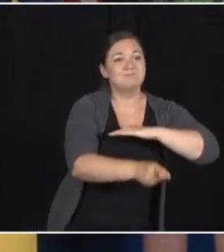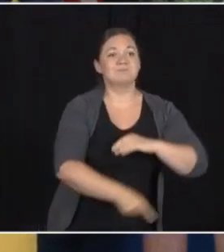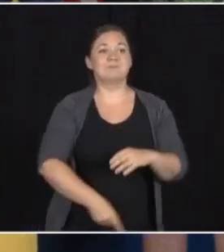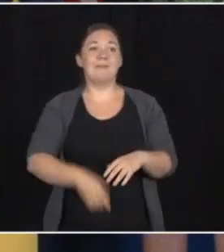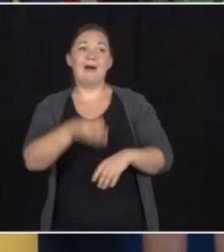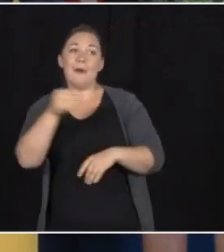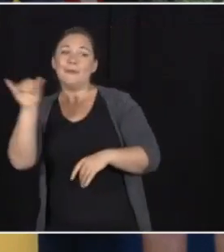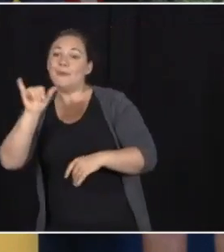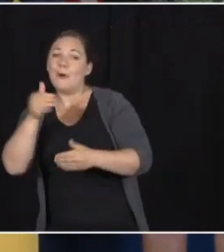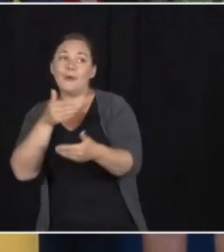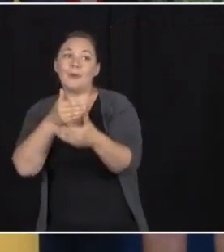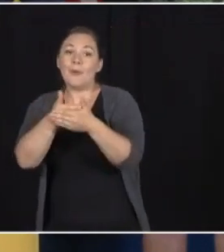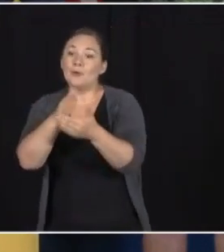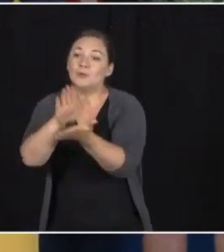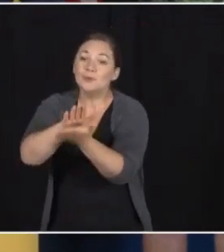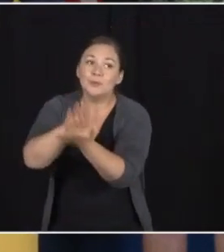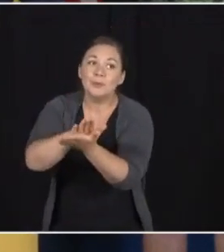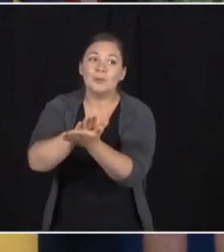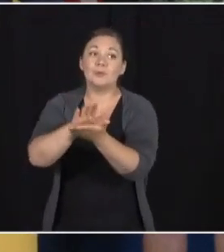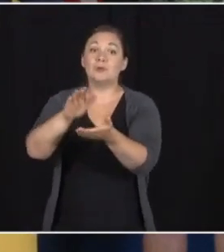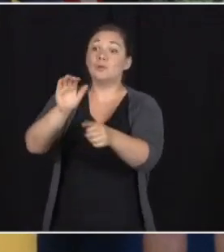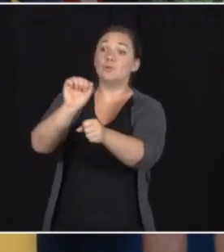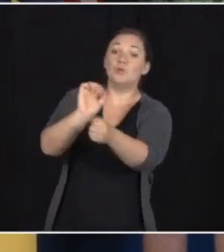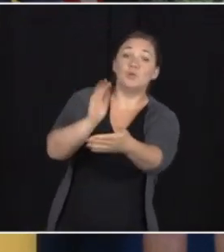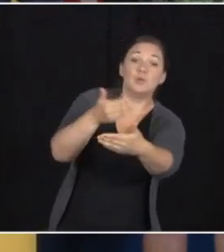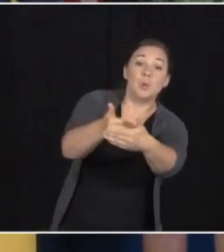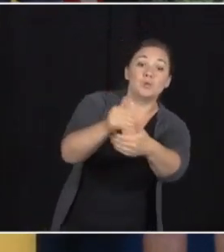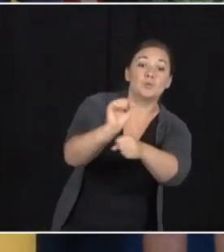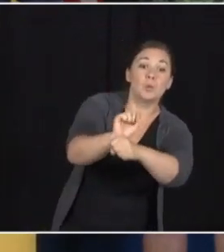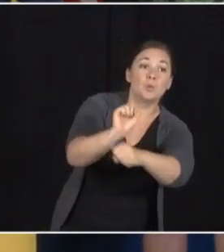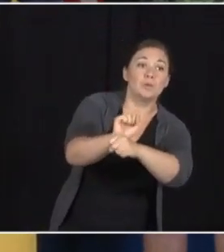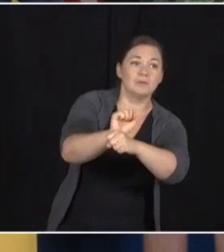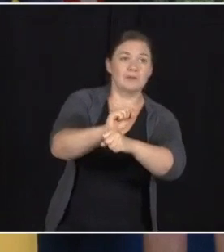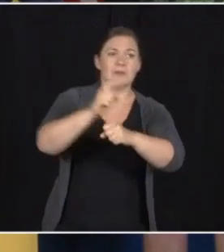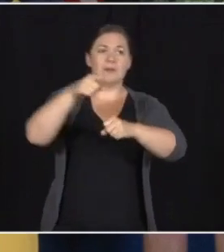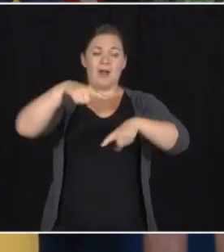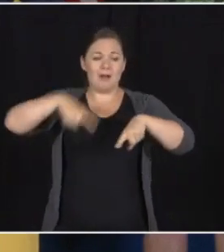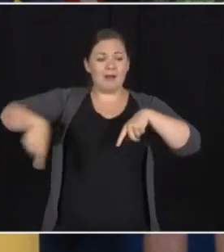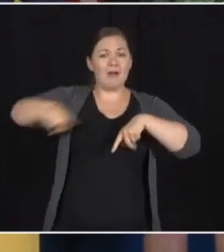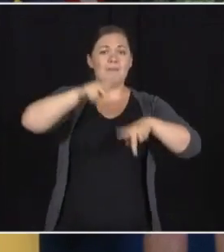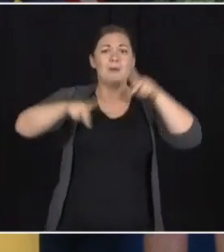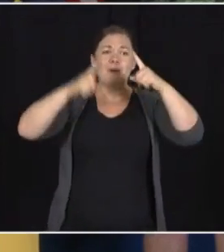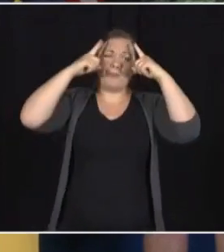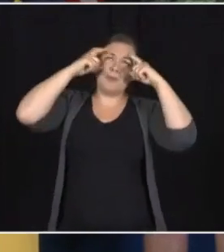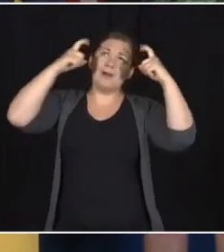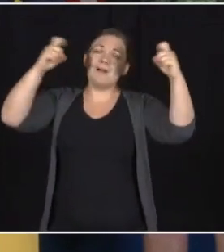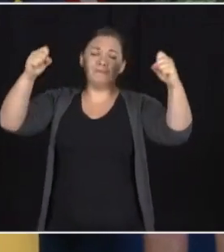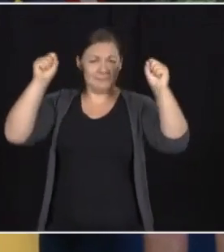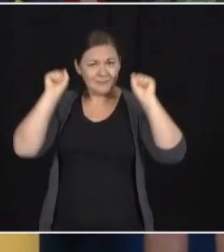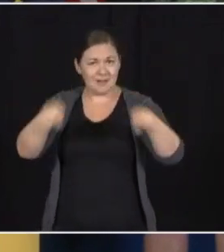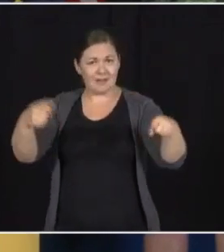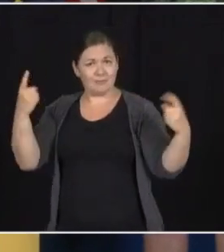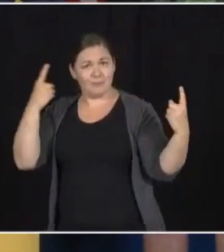shouldn't be out of reach for so many people. That's why we're going to build more transit oriented communities